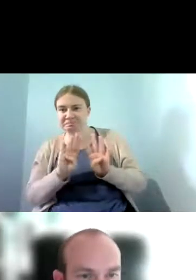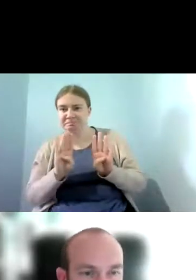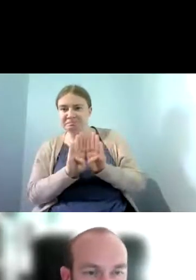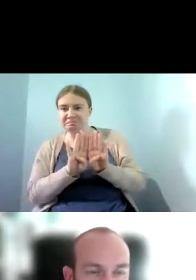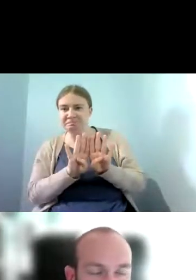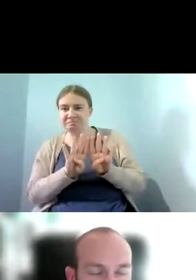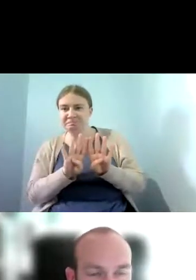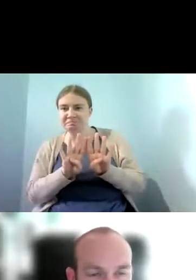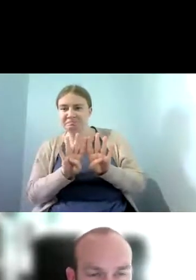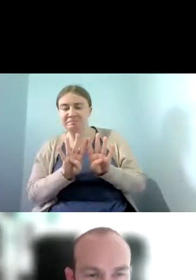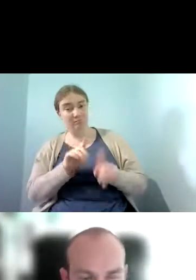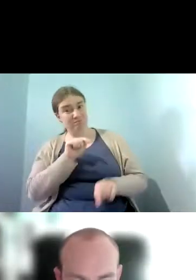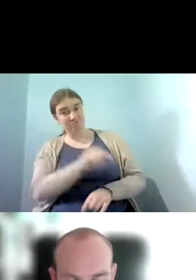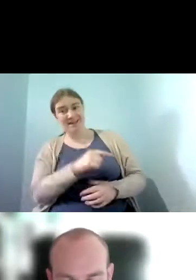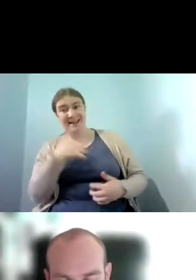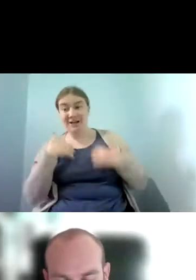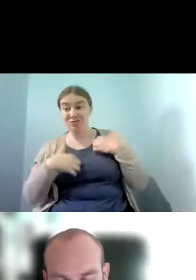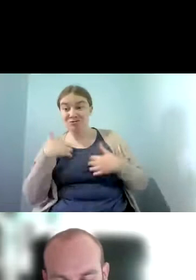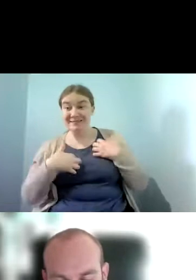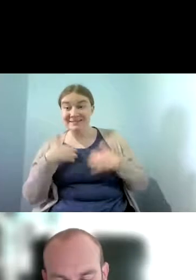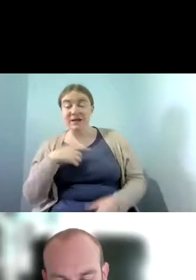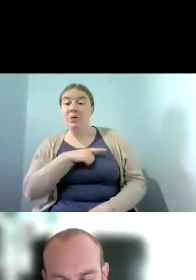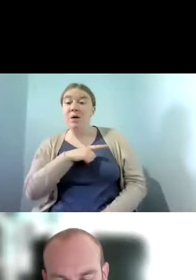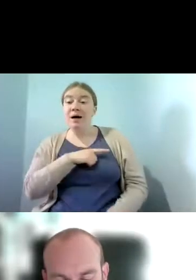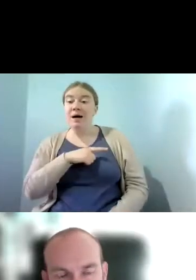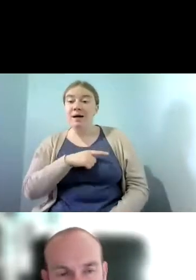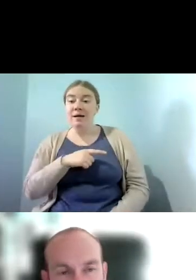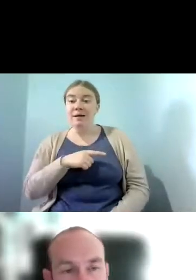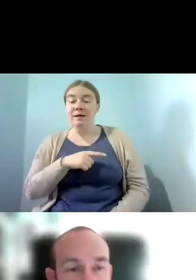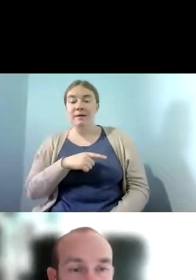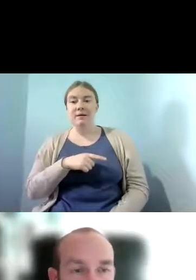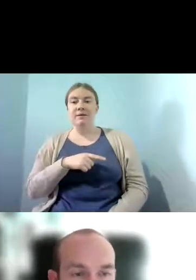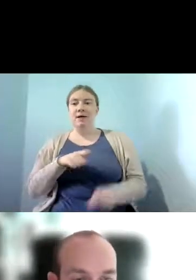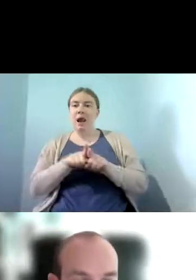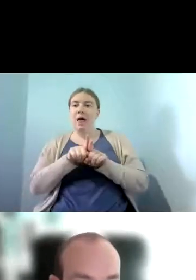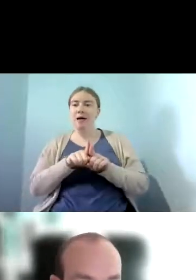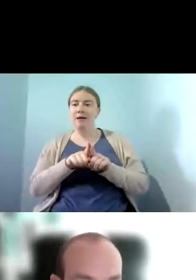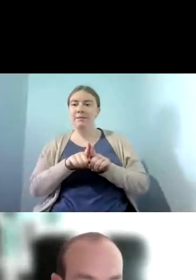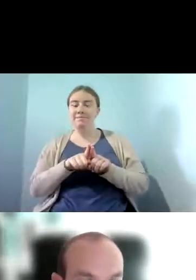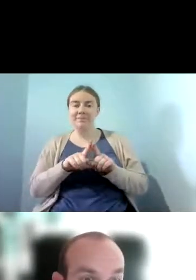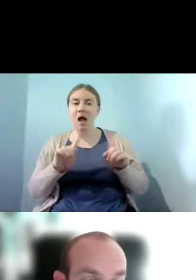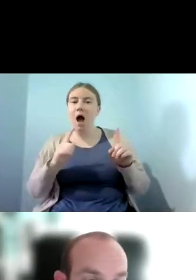they're quite interesting because they had like a a a cast iron point on the end of them